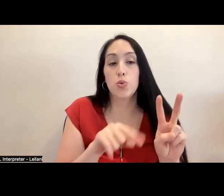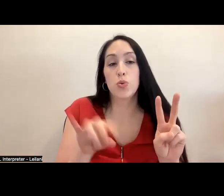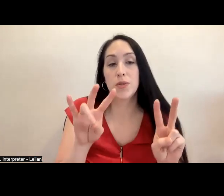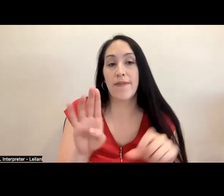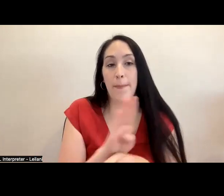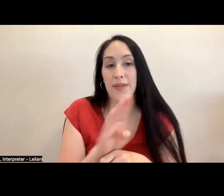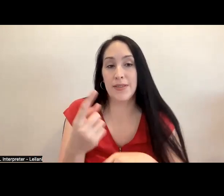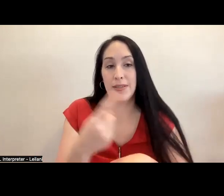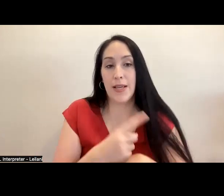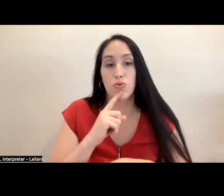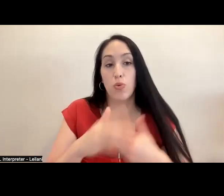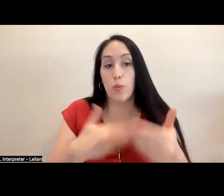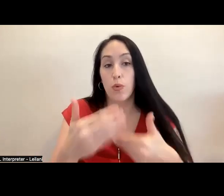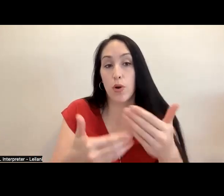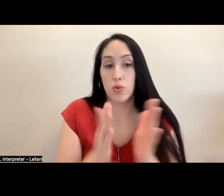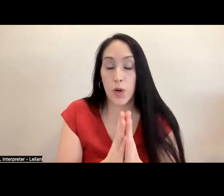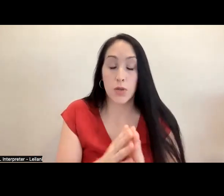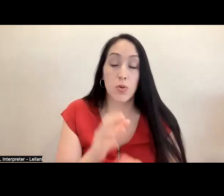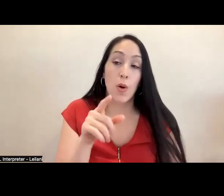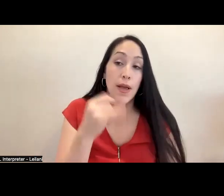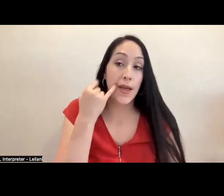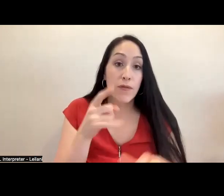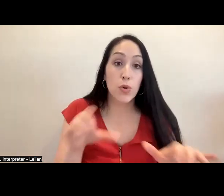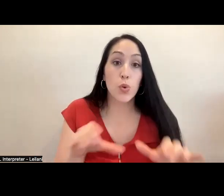so if you're doing a check request, and you want that payment to, for example, to hit